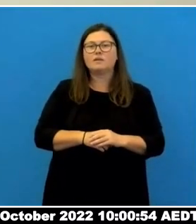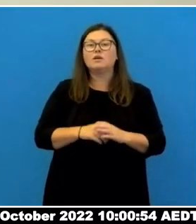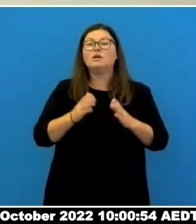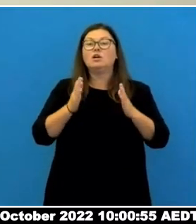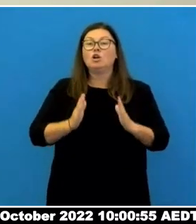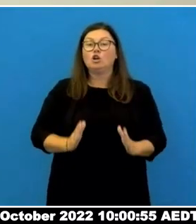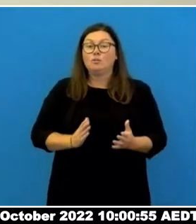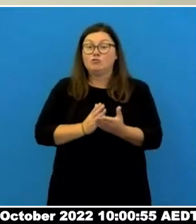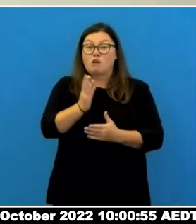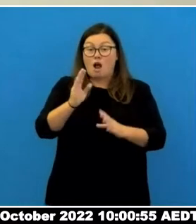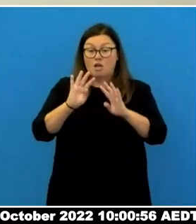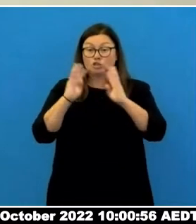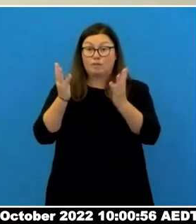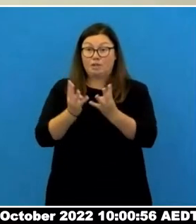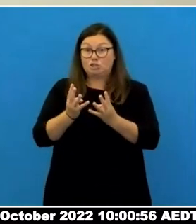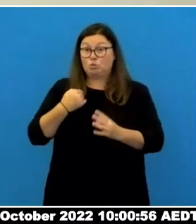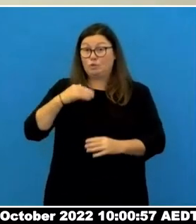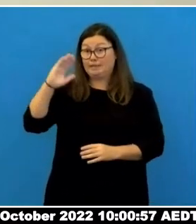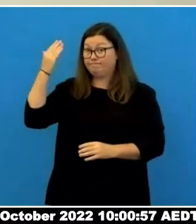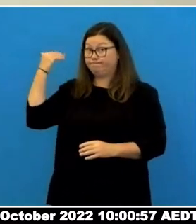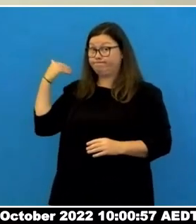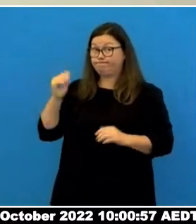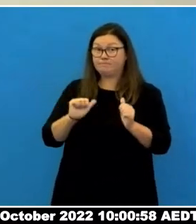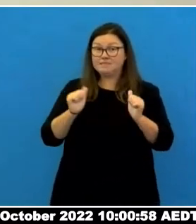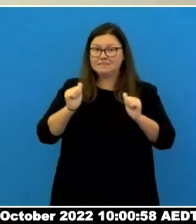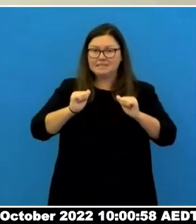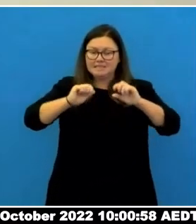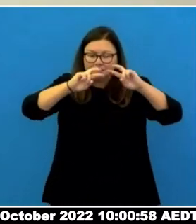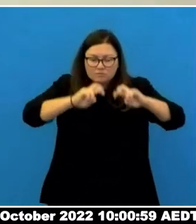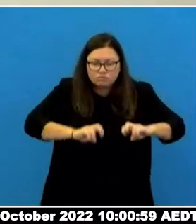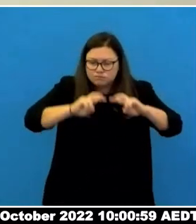undertook initial scoping consultations with peak and community organisations,